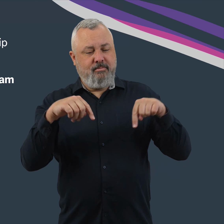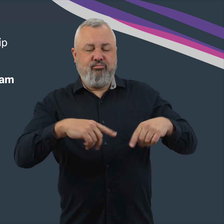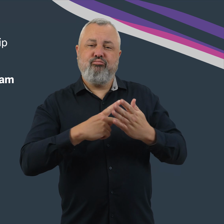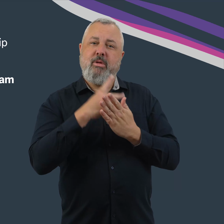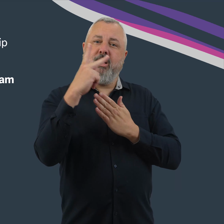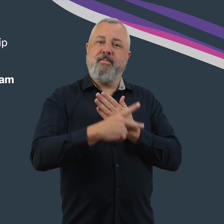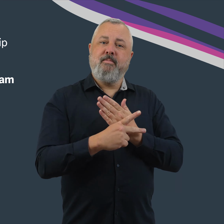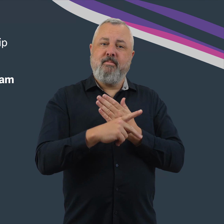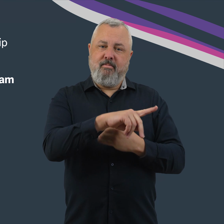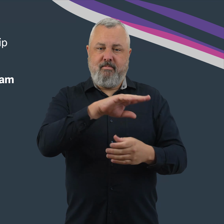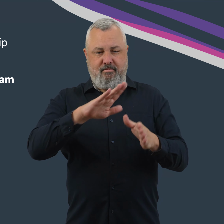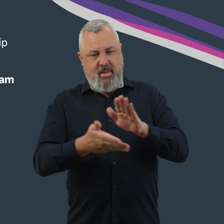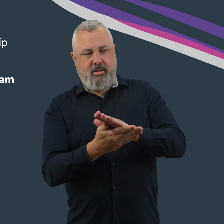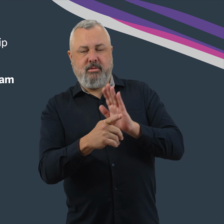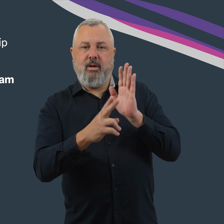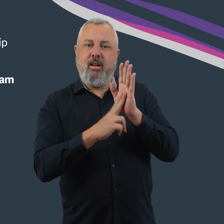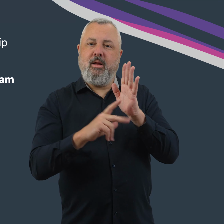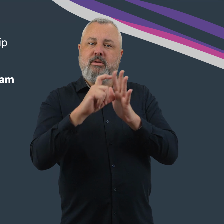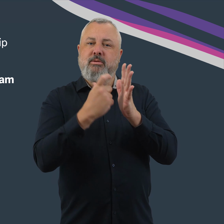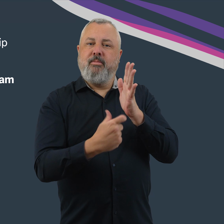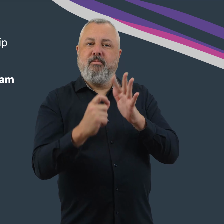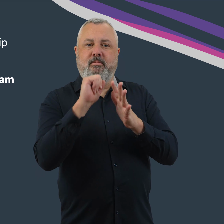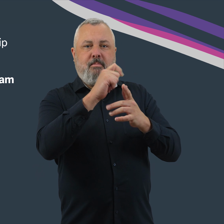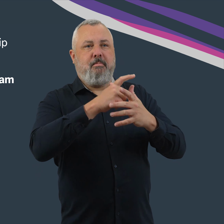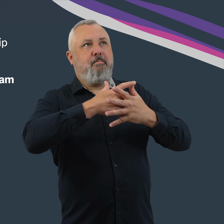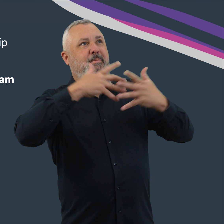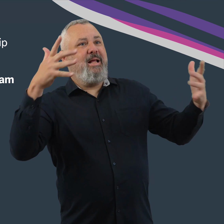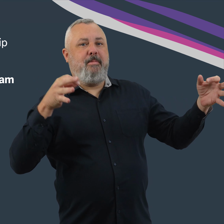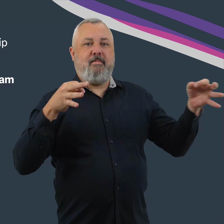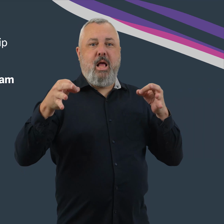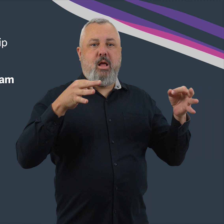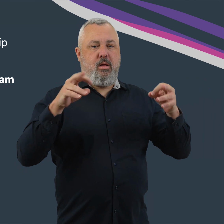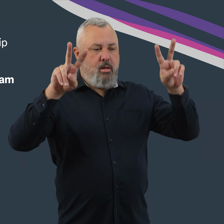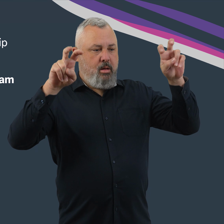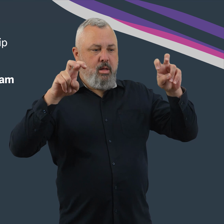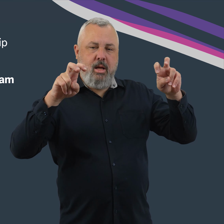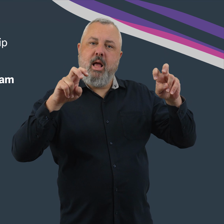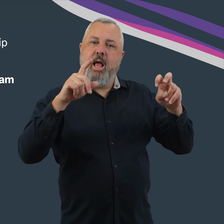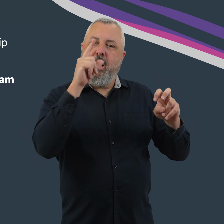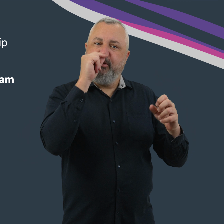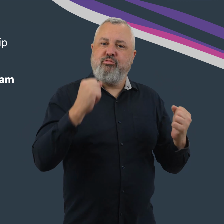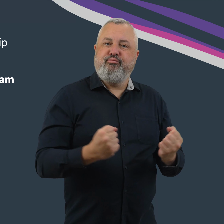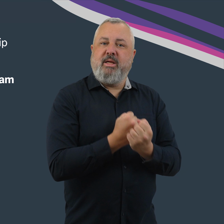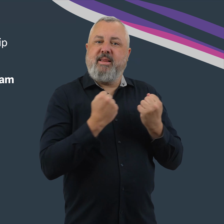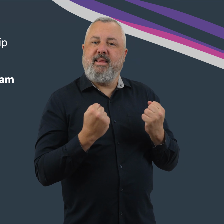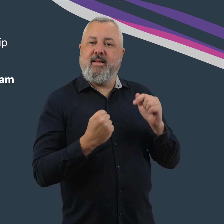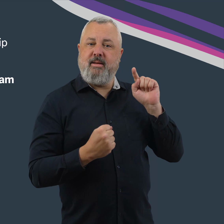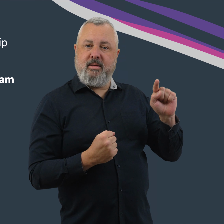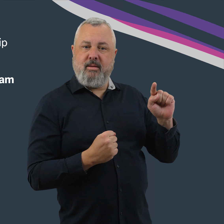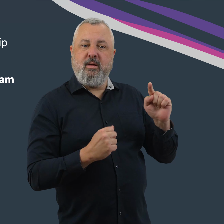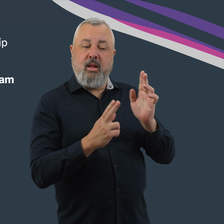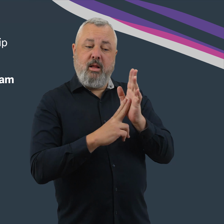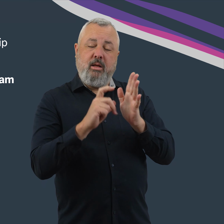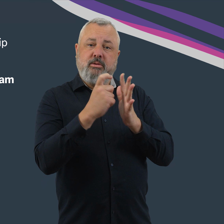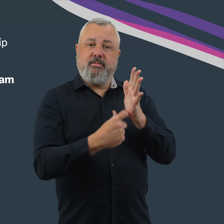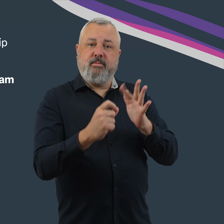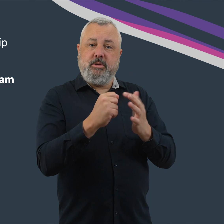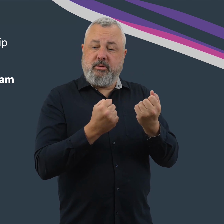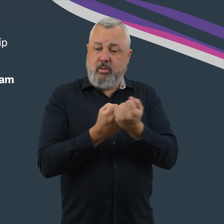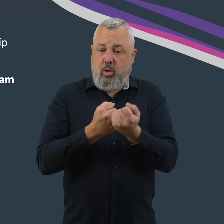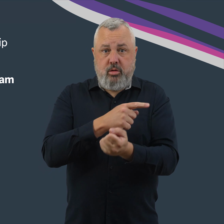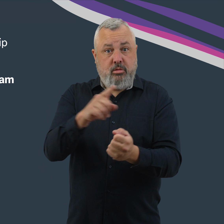This program is part of NDRP’s broader capacity strengthening plan, which invests in